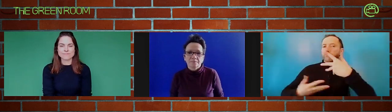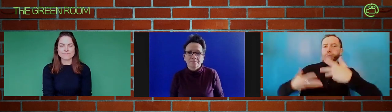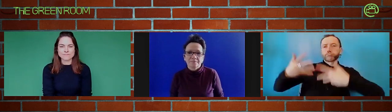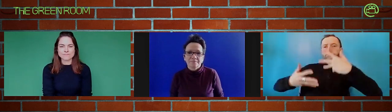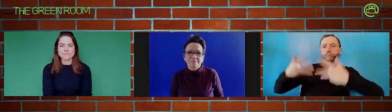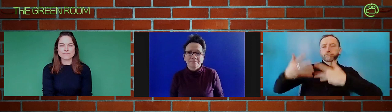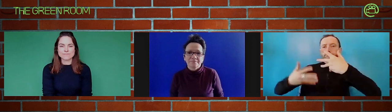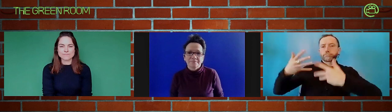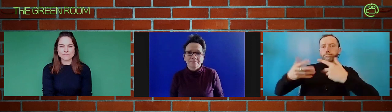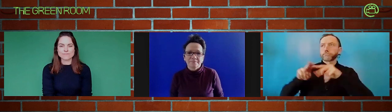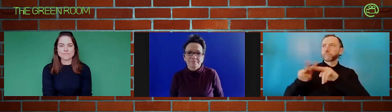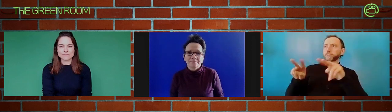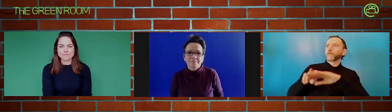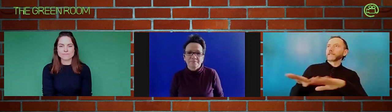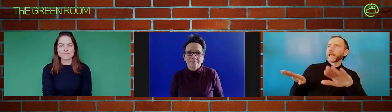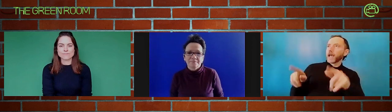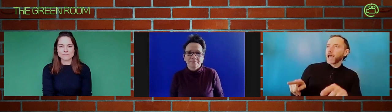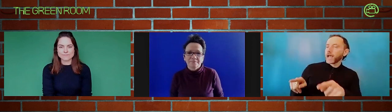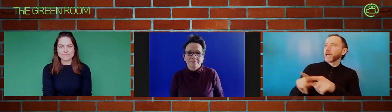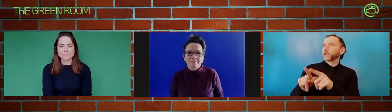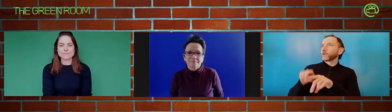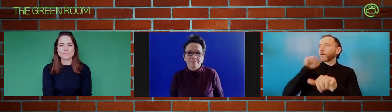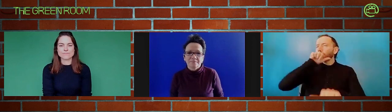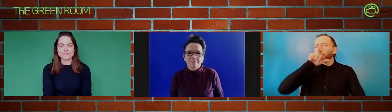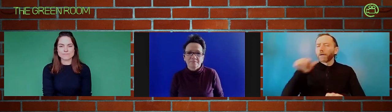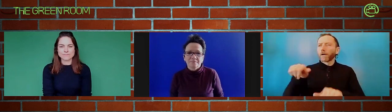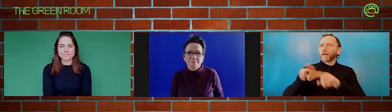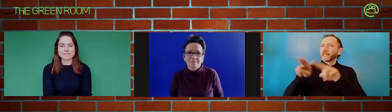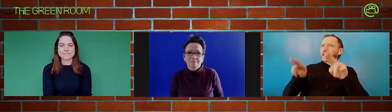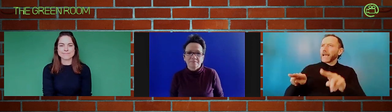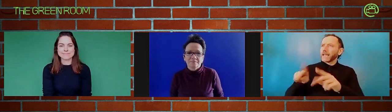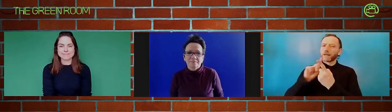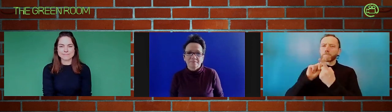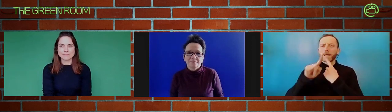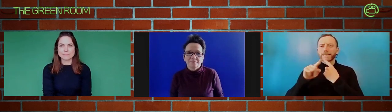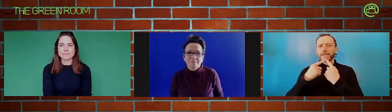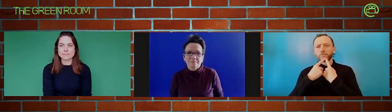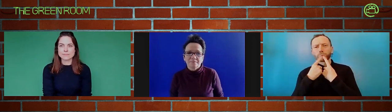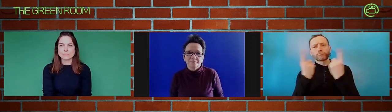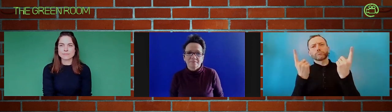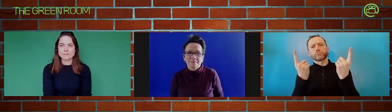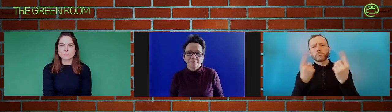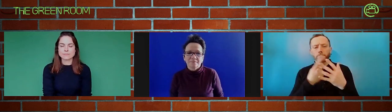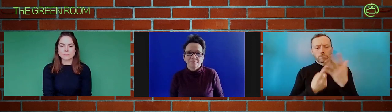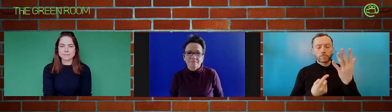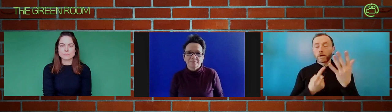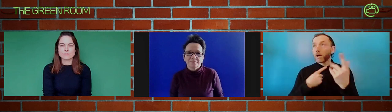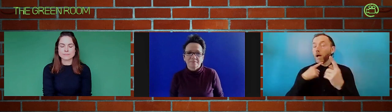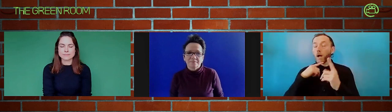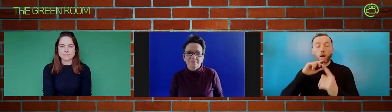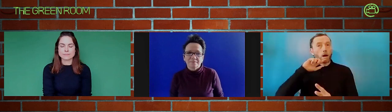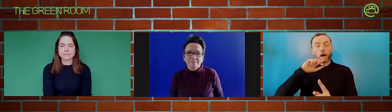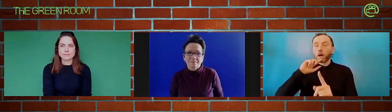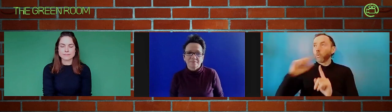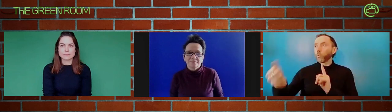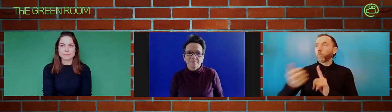They loved what the play had to say. And so they were blown away by and several of them wanted to learn sign